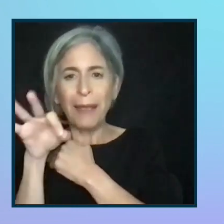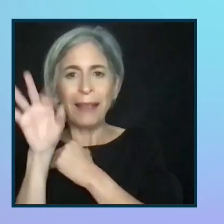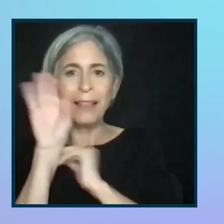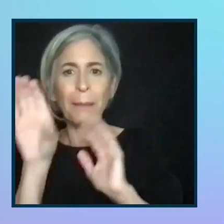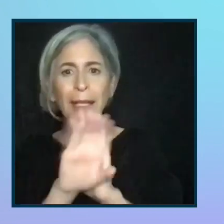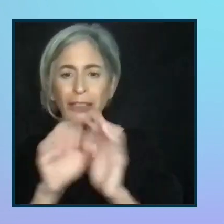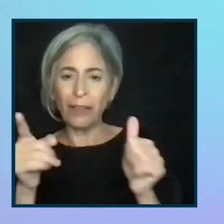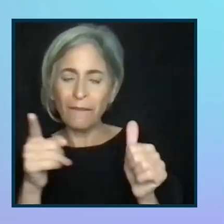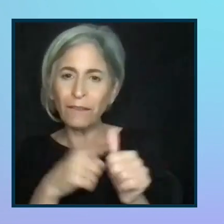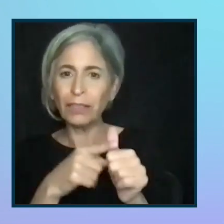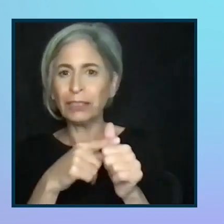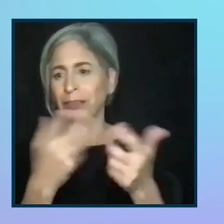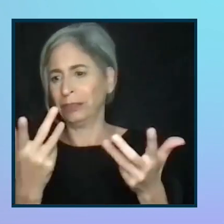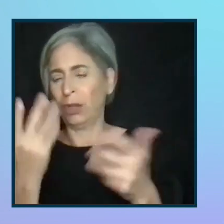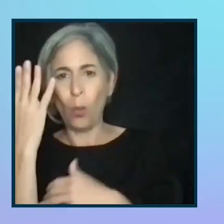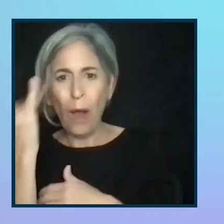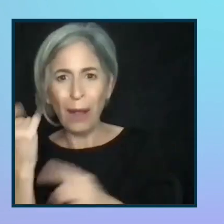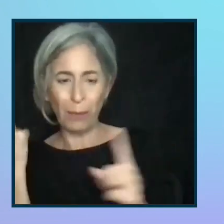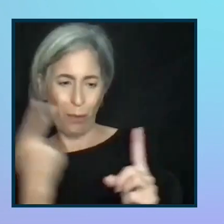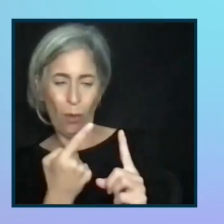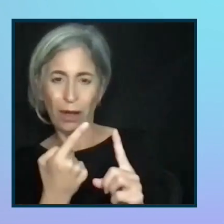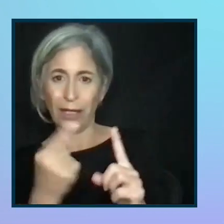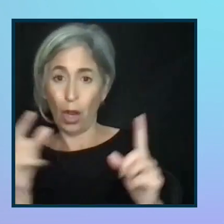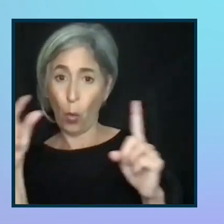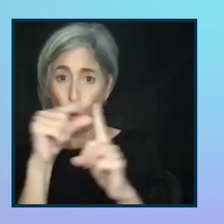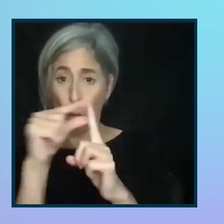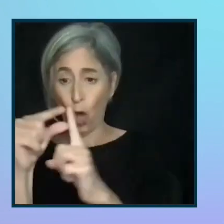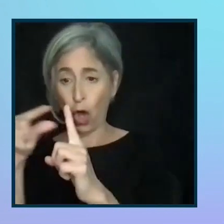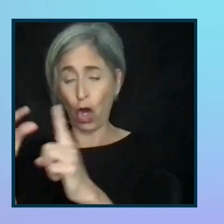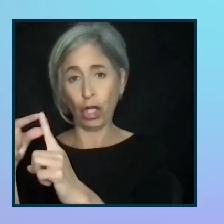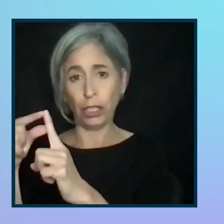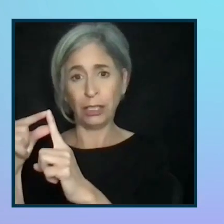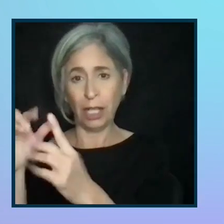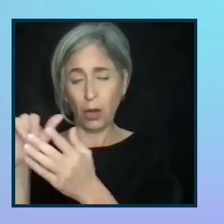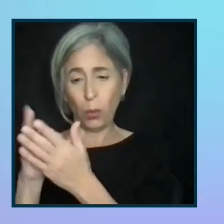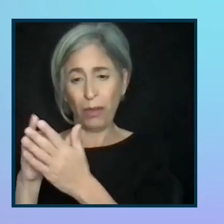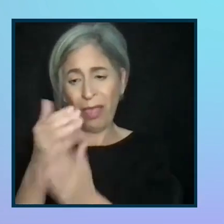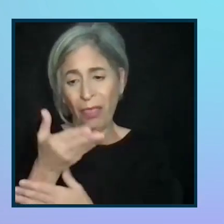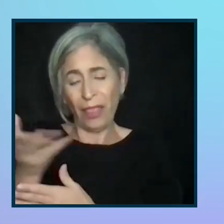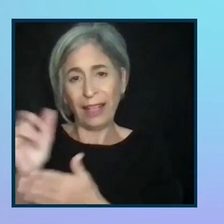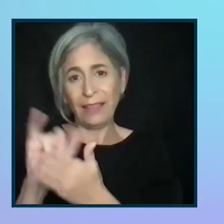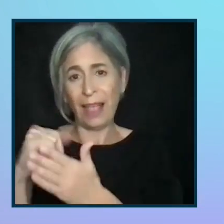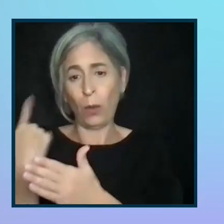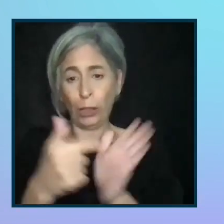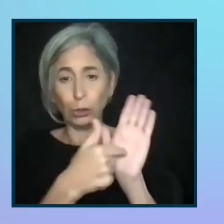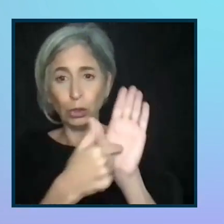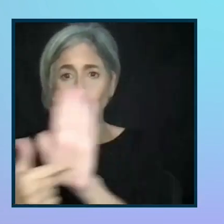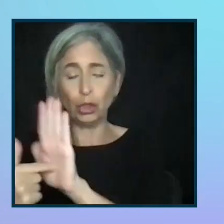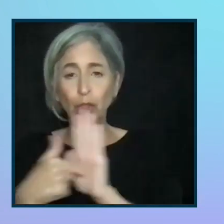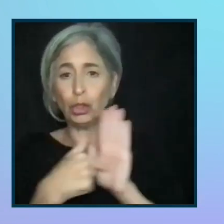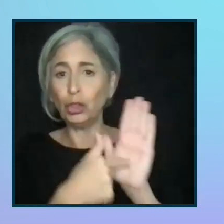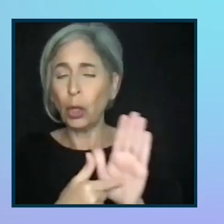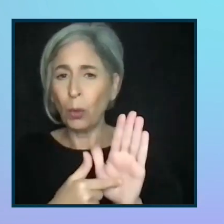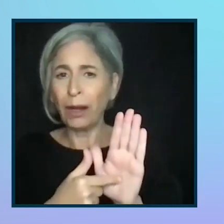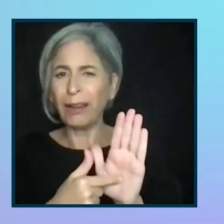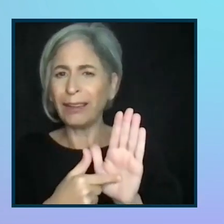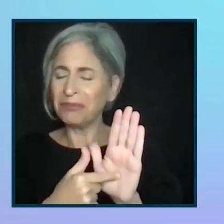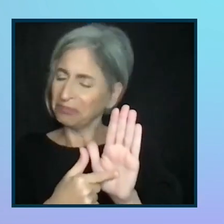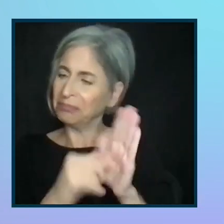That being able to put words to the thing that we are showing people means we have to explain